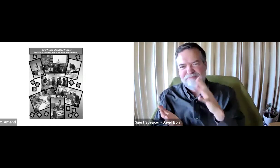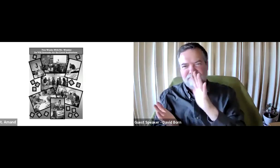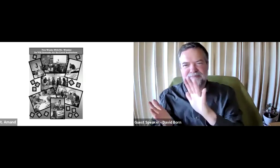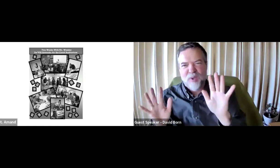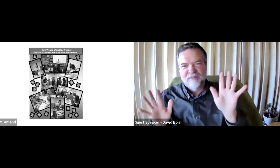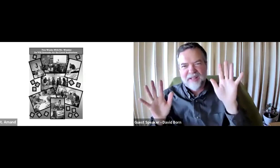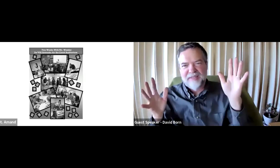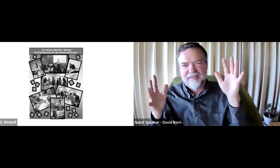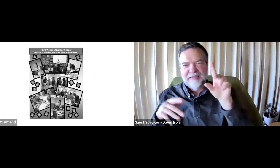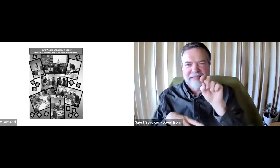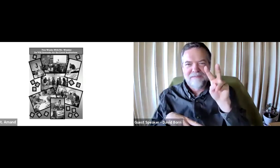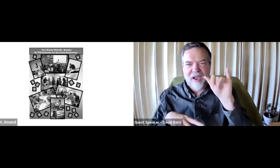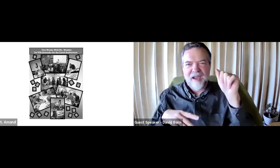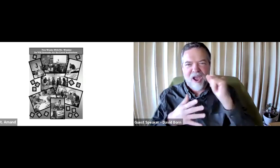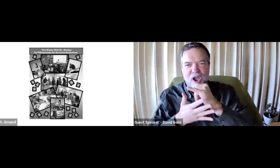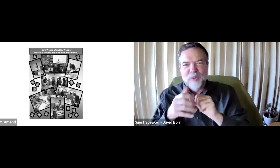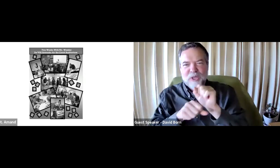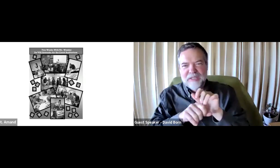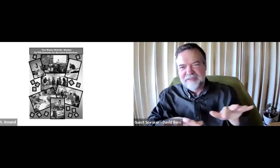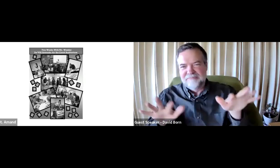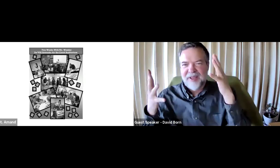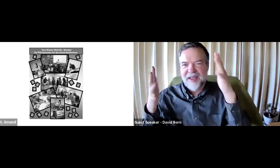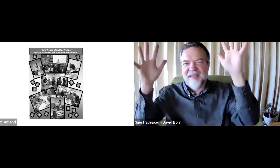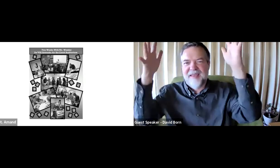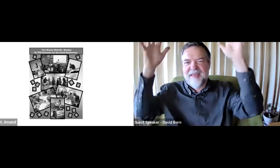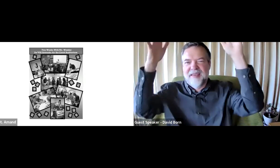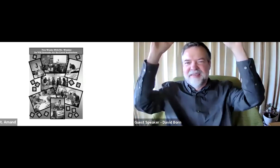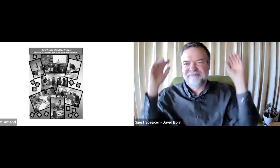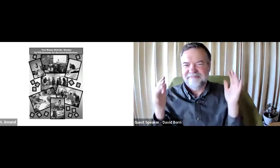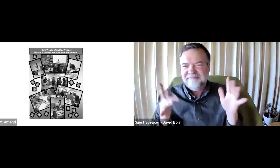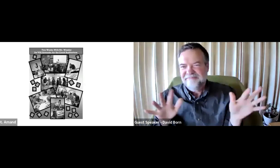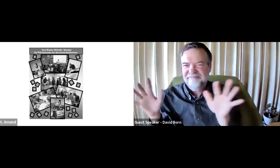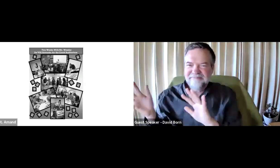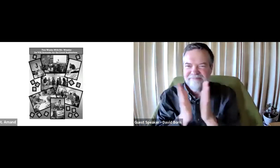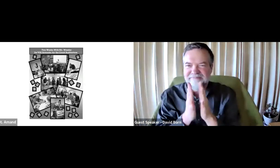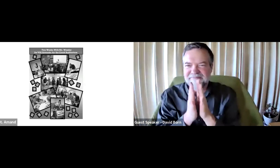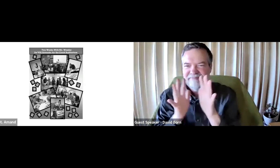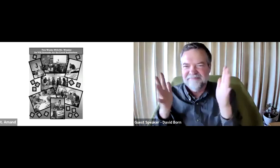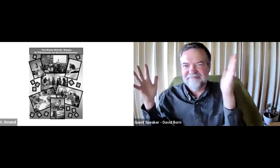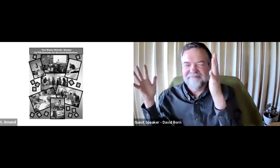and near the end of the evening, they called Guy up onto the stage, and everybody gave him a big standing ovation